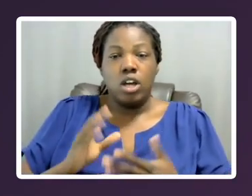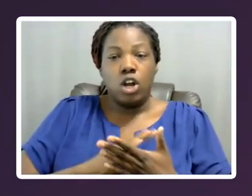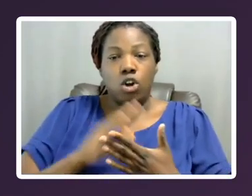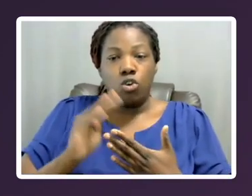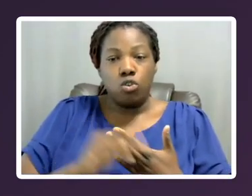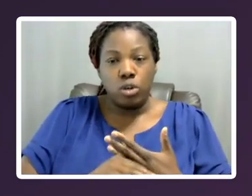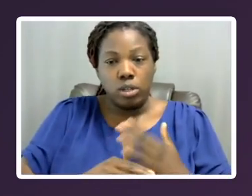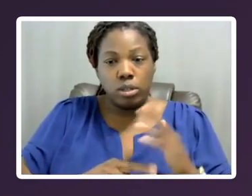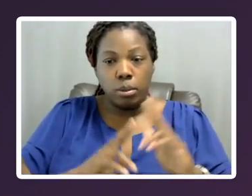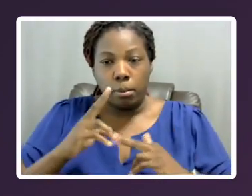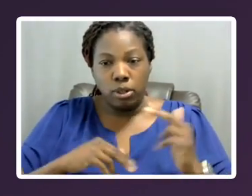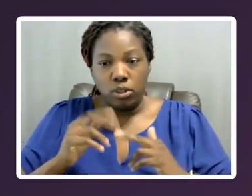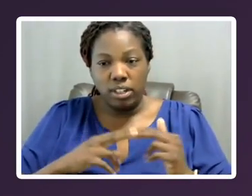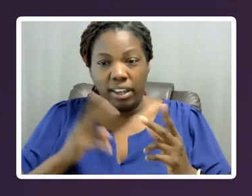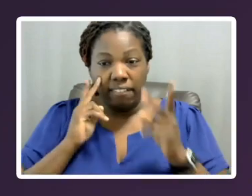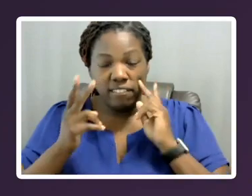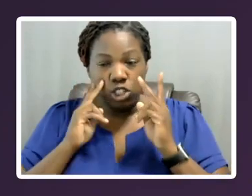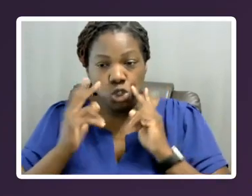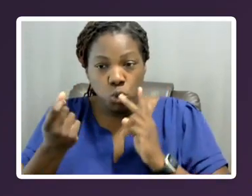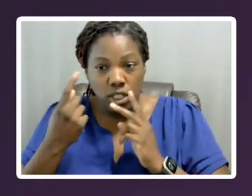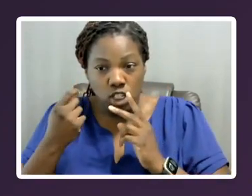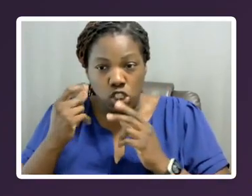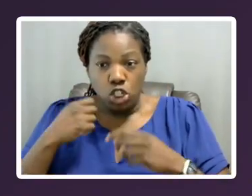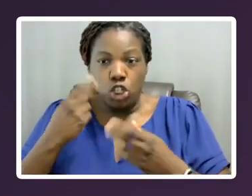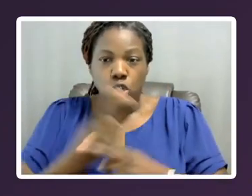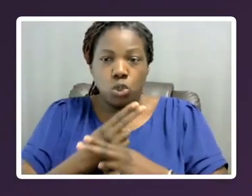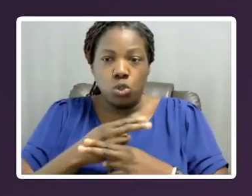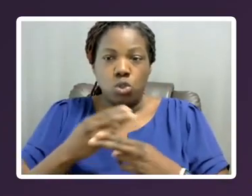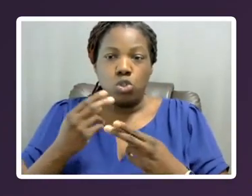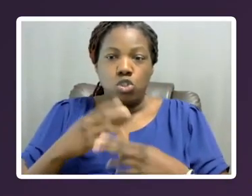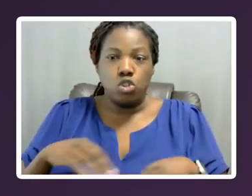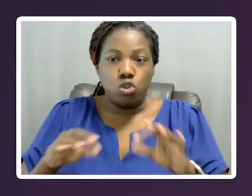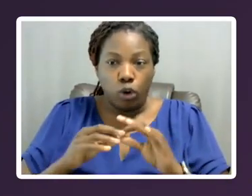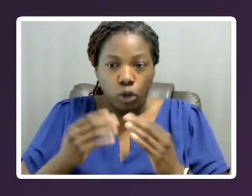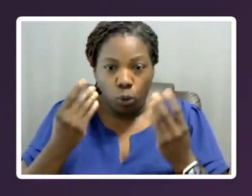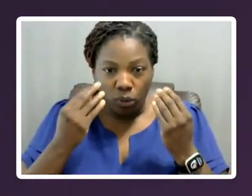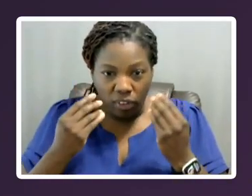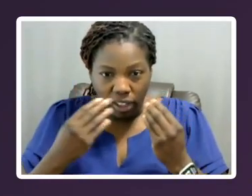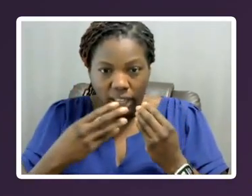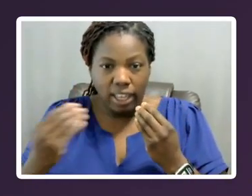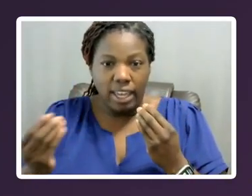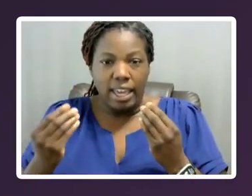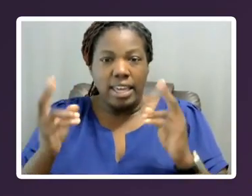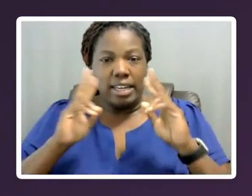using primary source material like photography, portraiture, oral history, audio recordings,